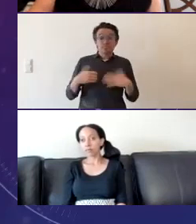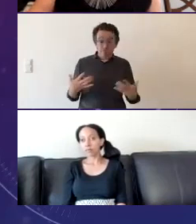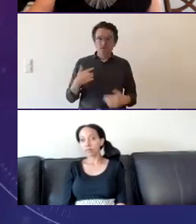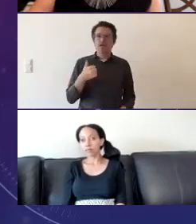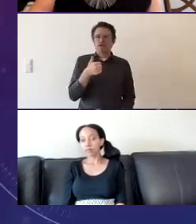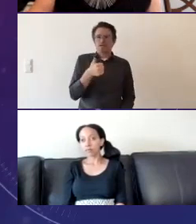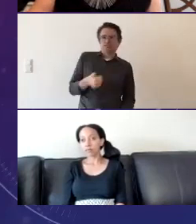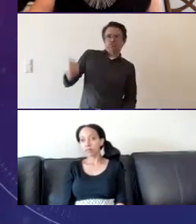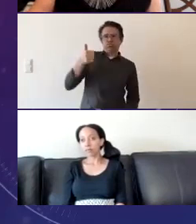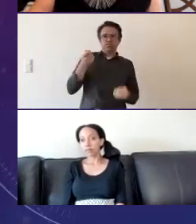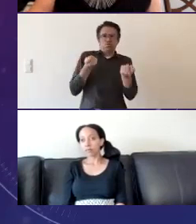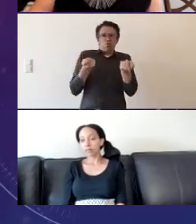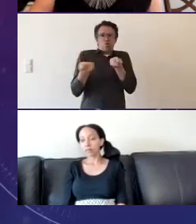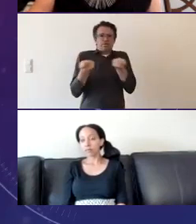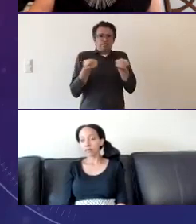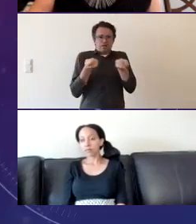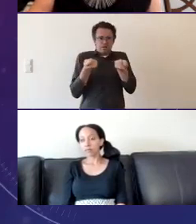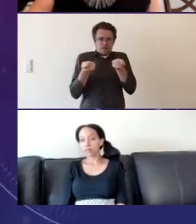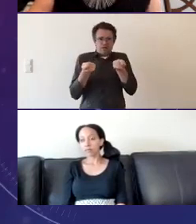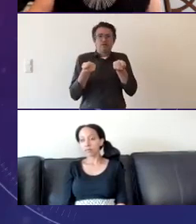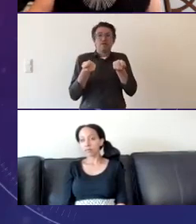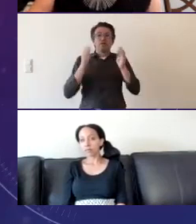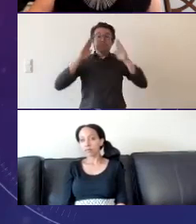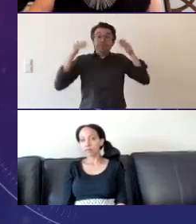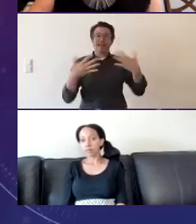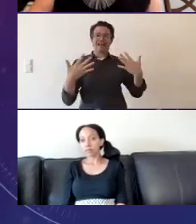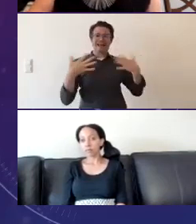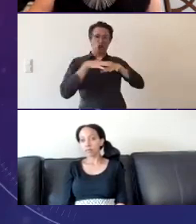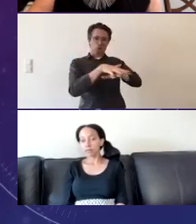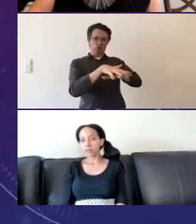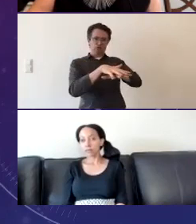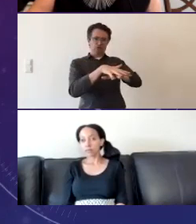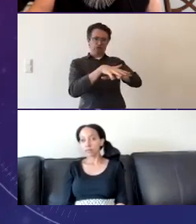disability rights advocacy fine if you're not familiar with DRS and Dia s